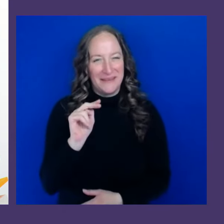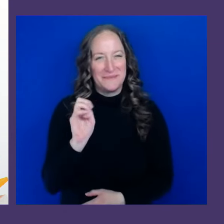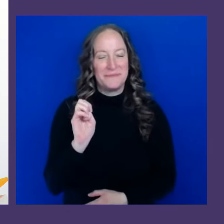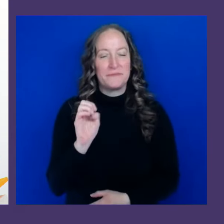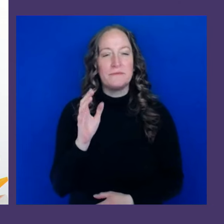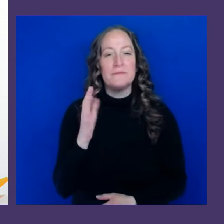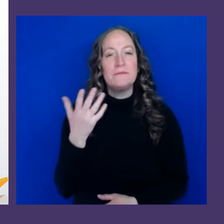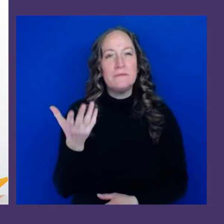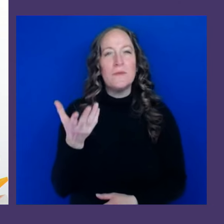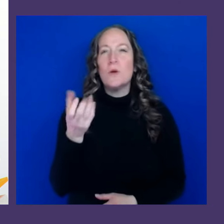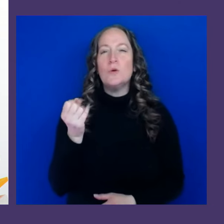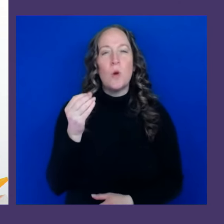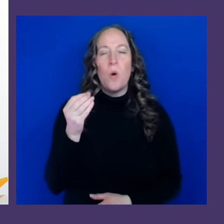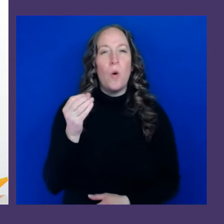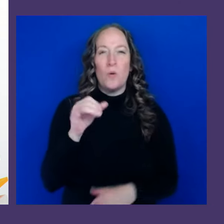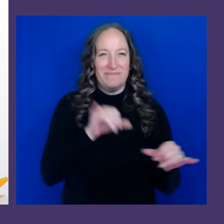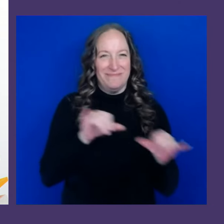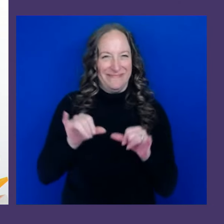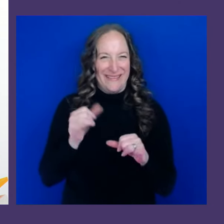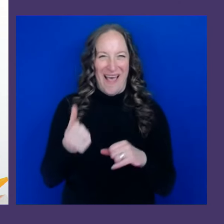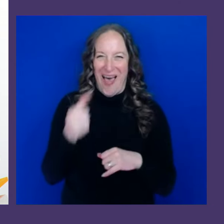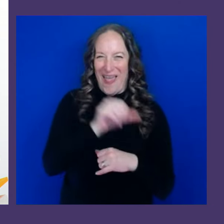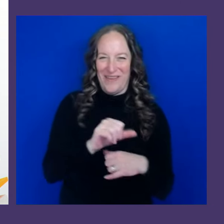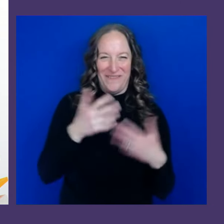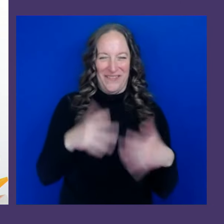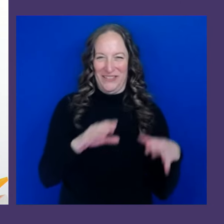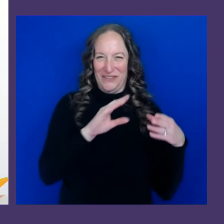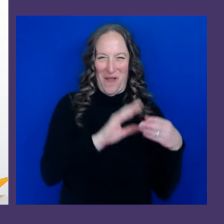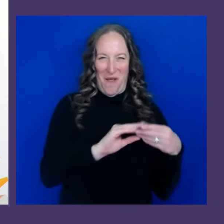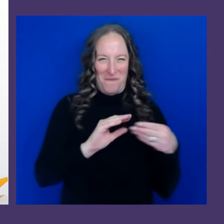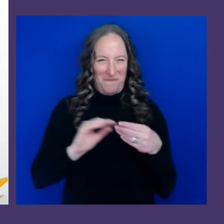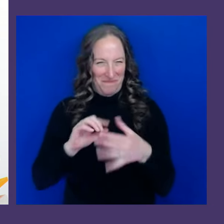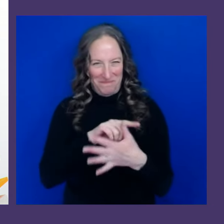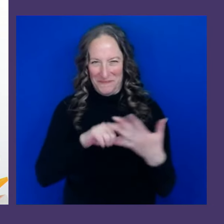as what everybody has said so far, is that basically just use it.